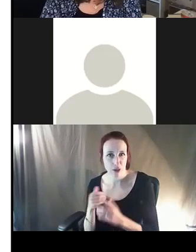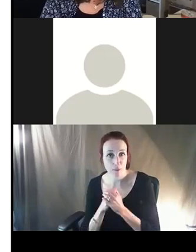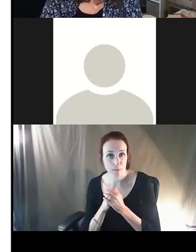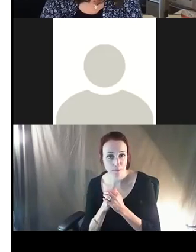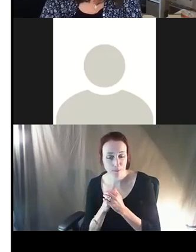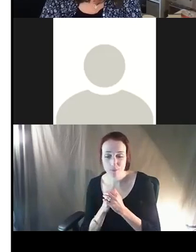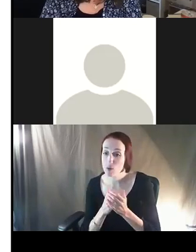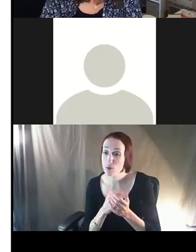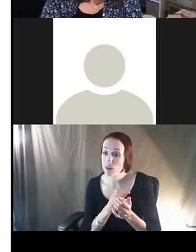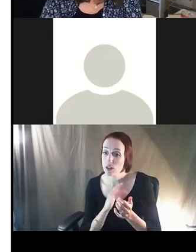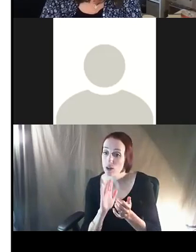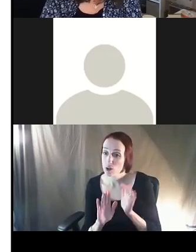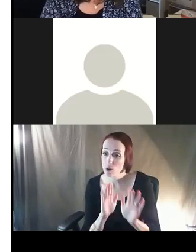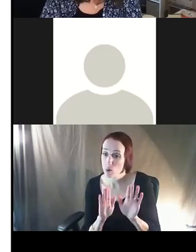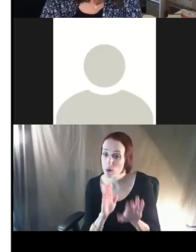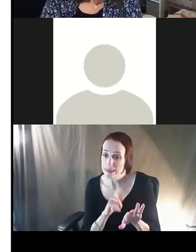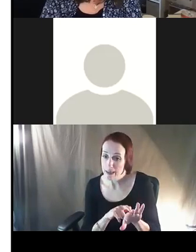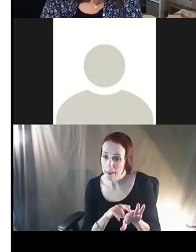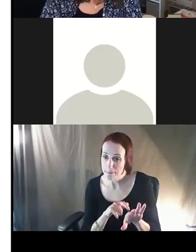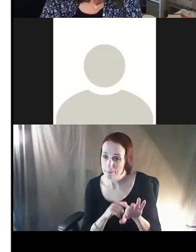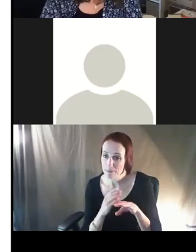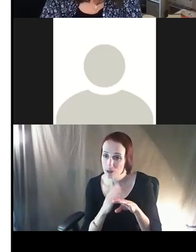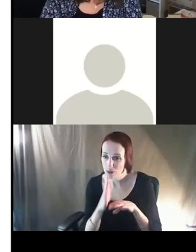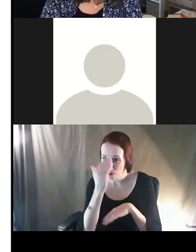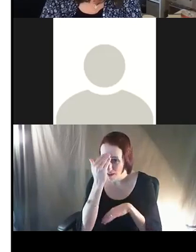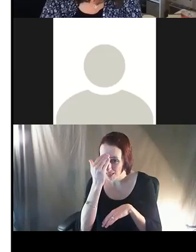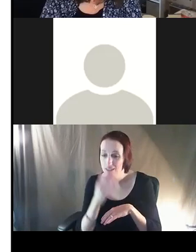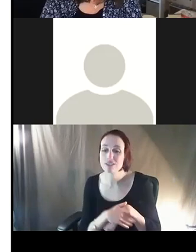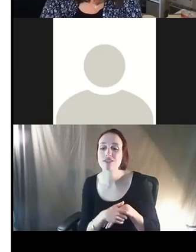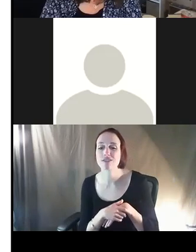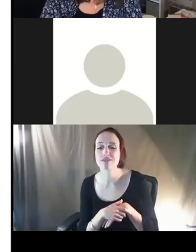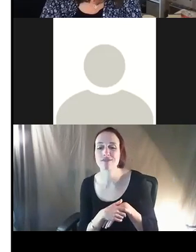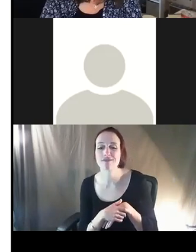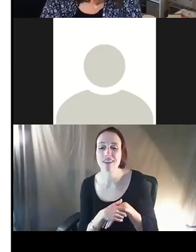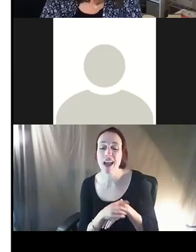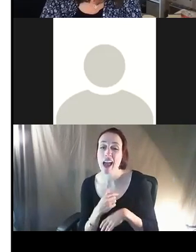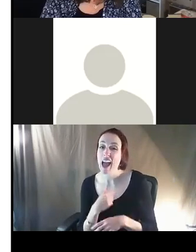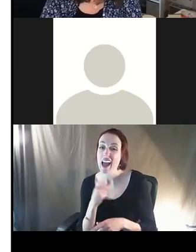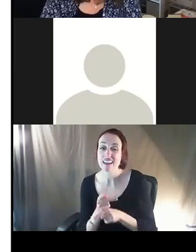the two of you spent sharing your vast amount of knowledge. I keep them the Minnesota I. T.